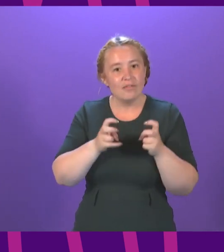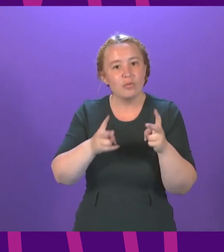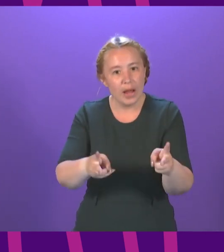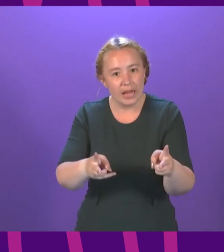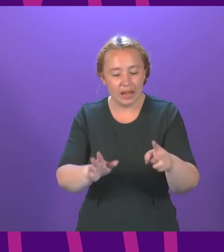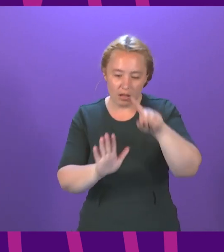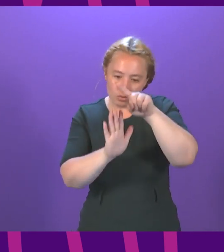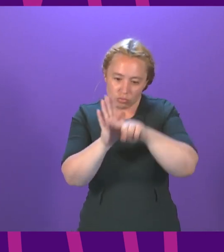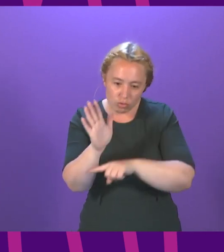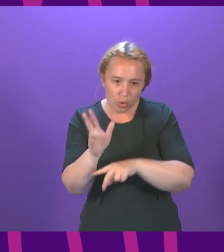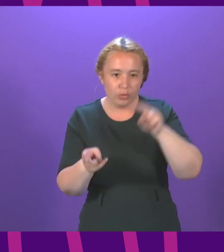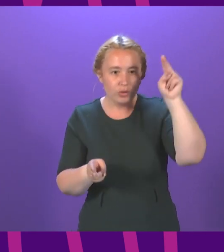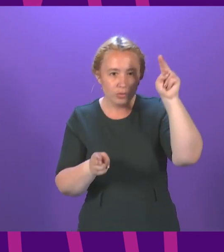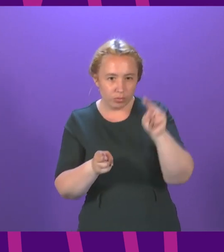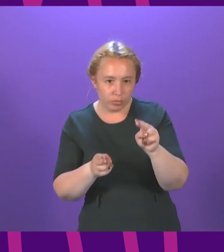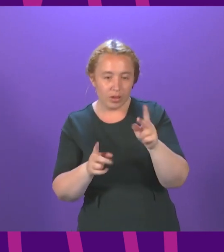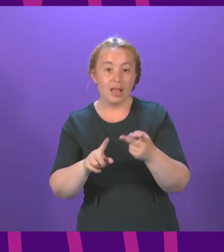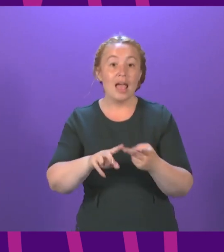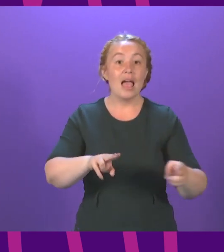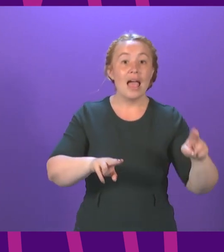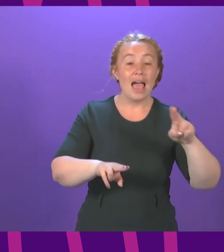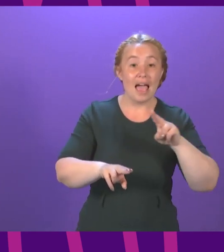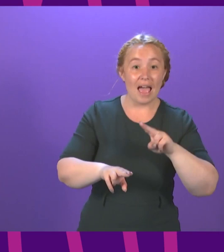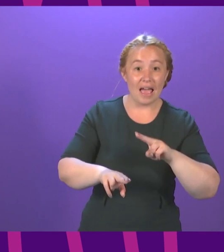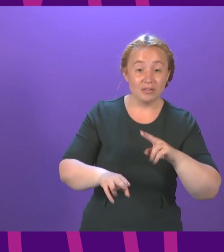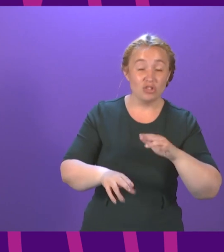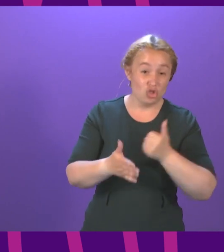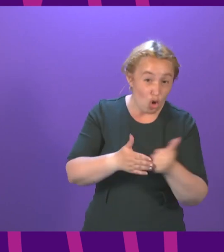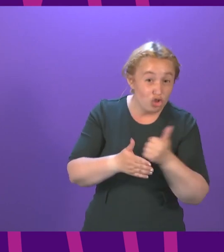If I am to err, I will always try to err on the side of going more